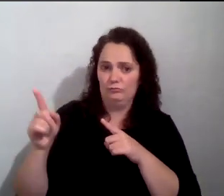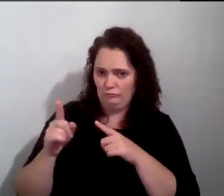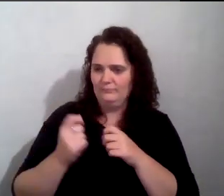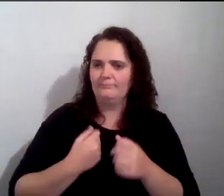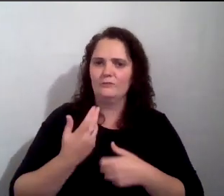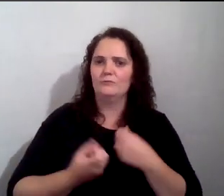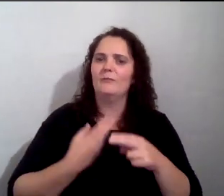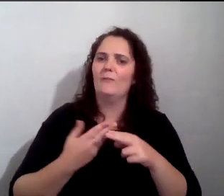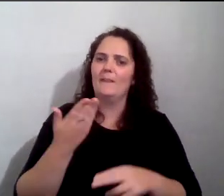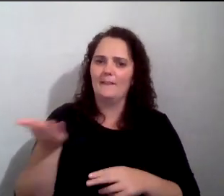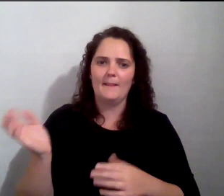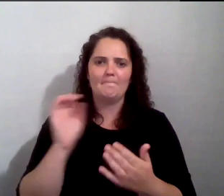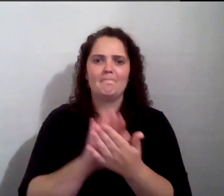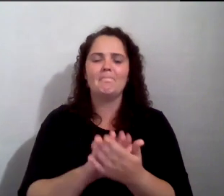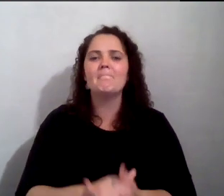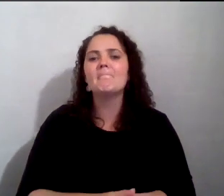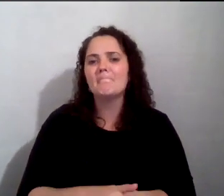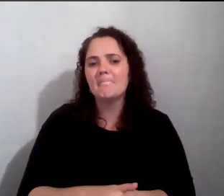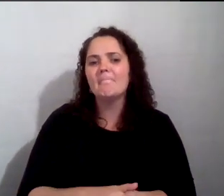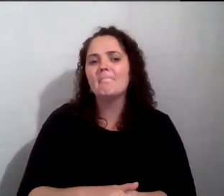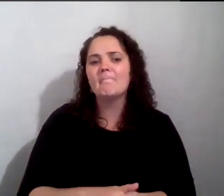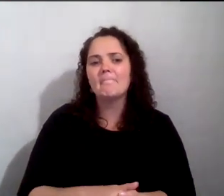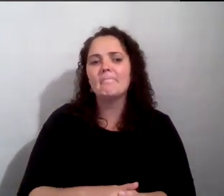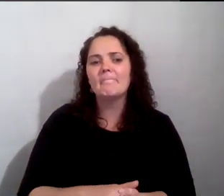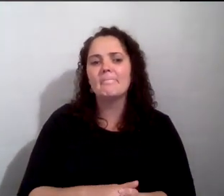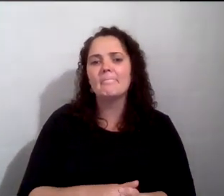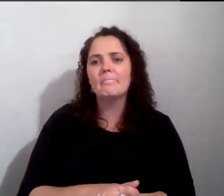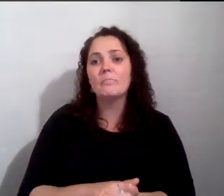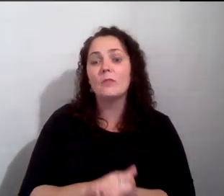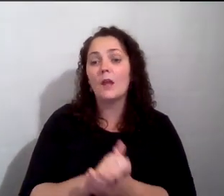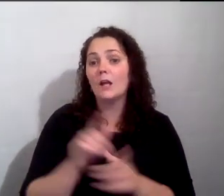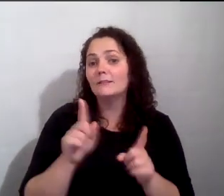the felt experiences of others was what I was looking for. So I started,